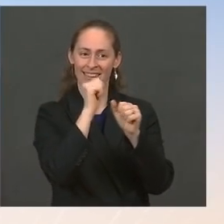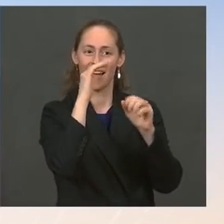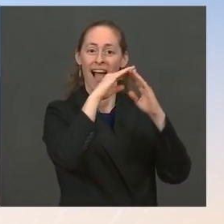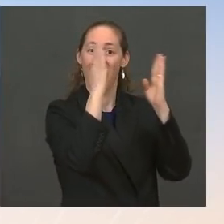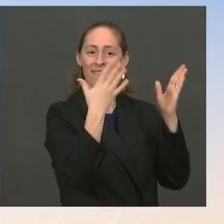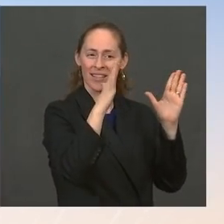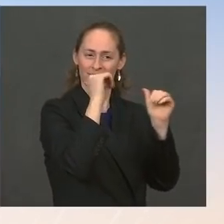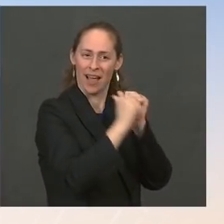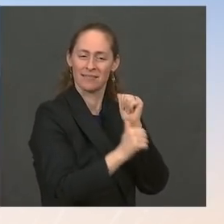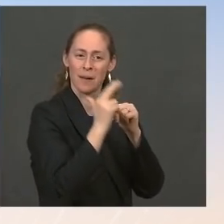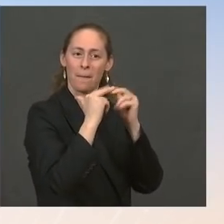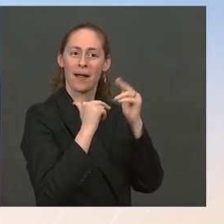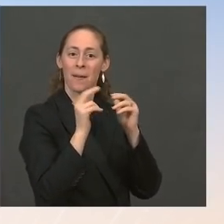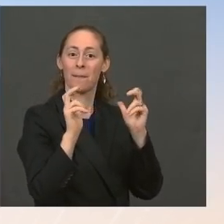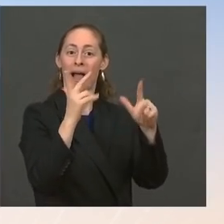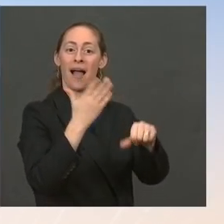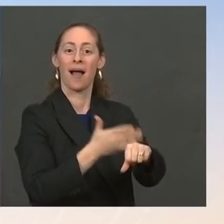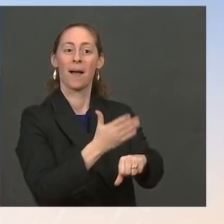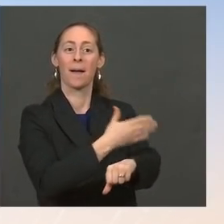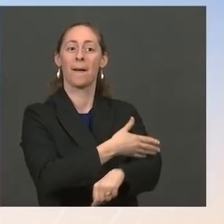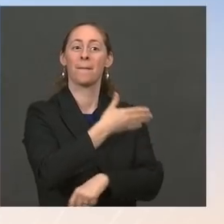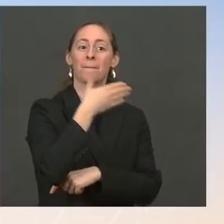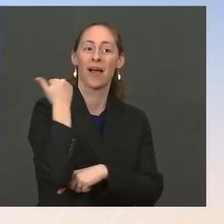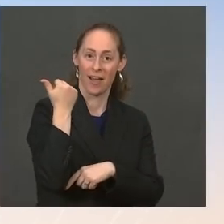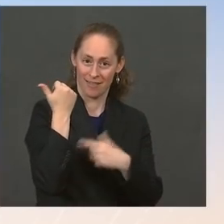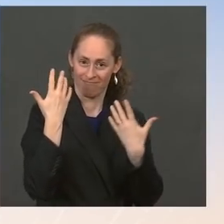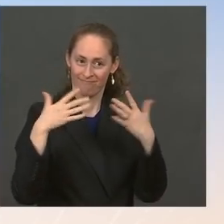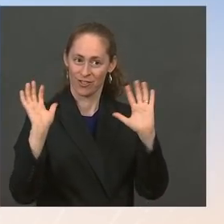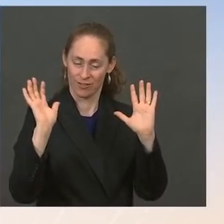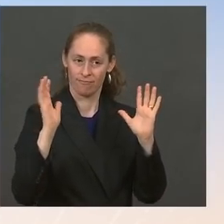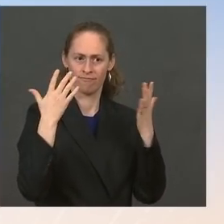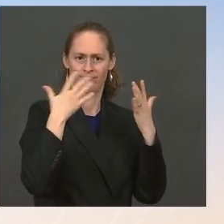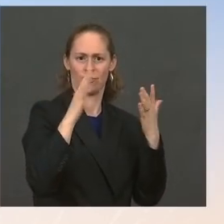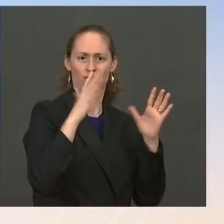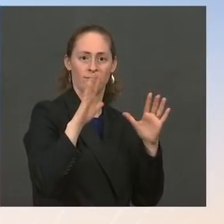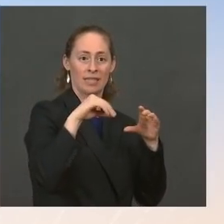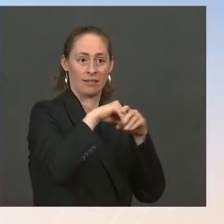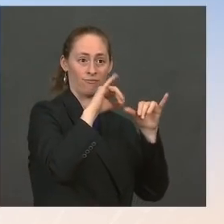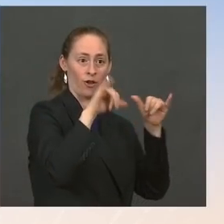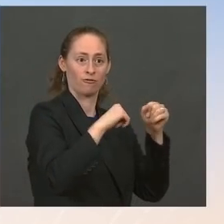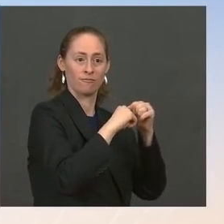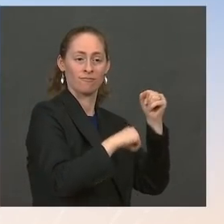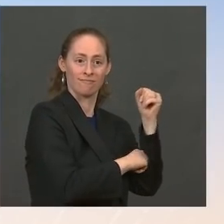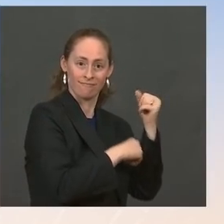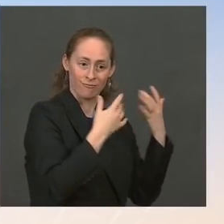after the Bipartisan Infrastructure Deal also passed. And since this came through today,